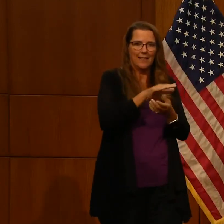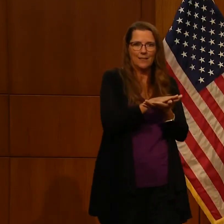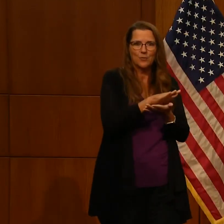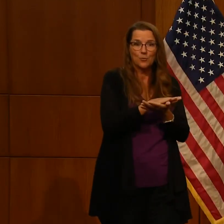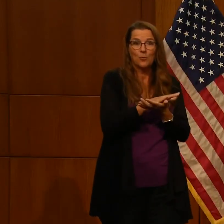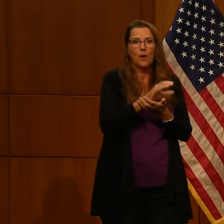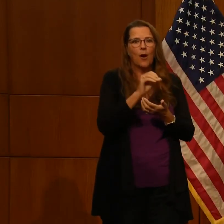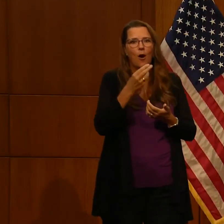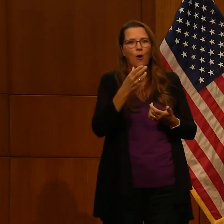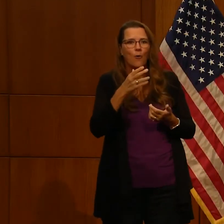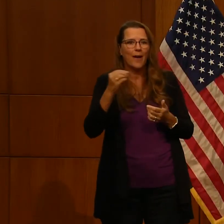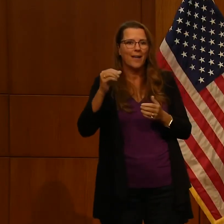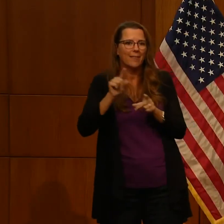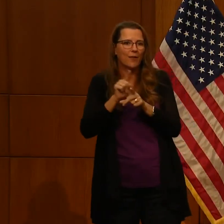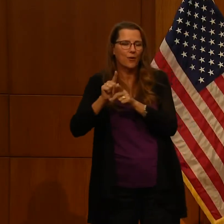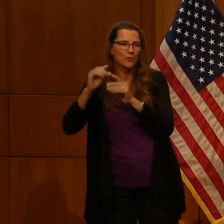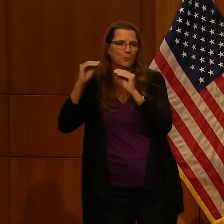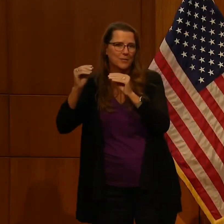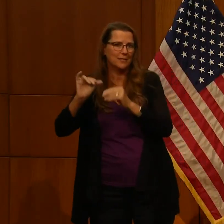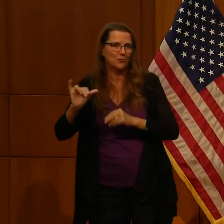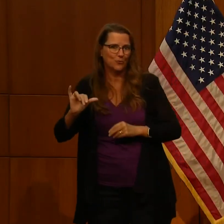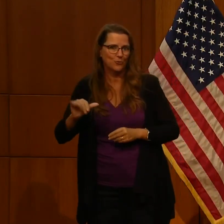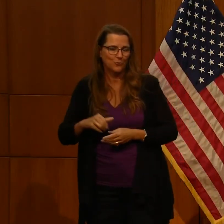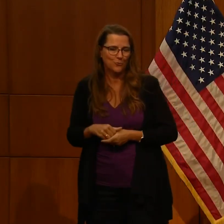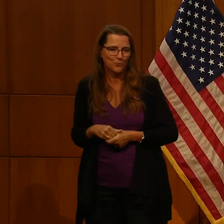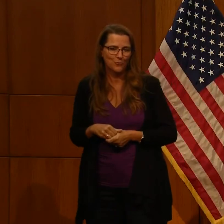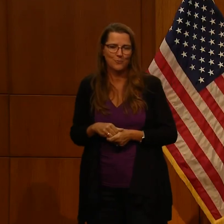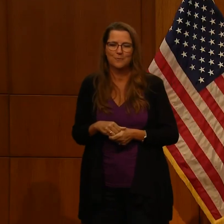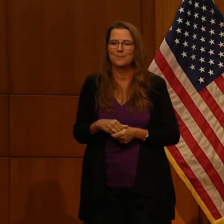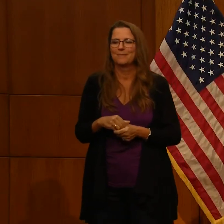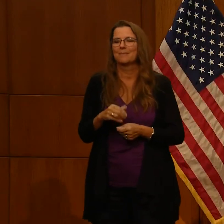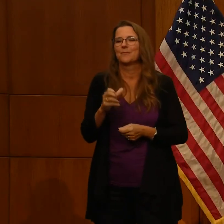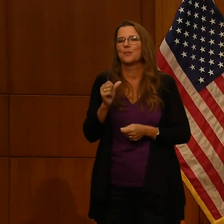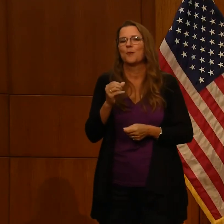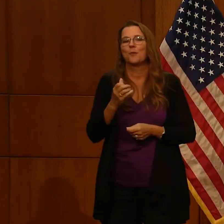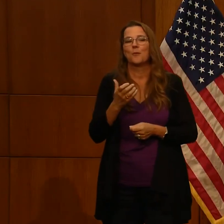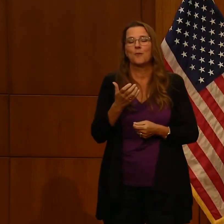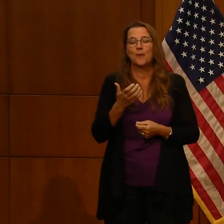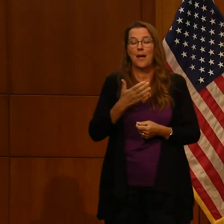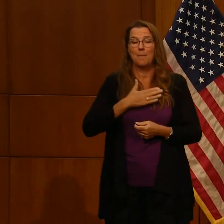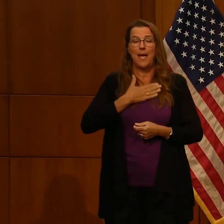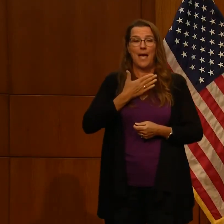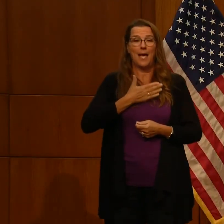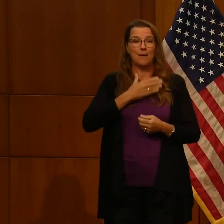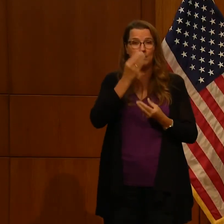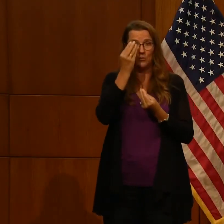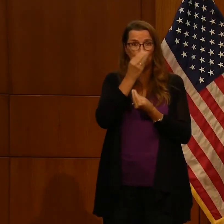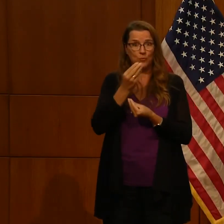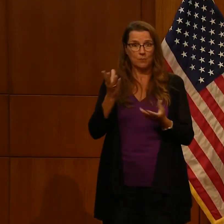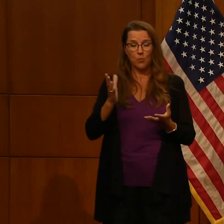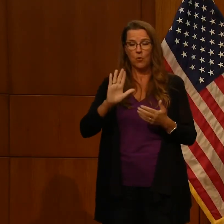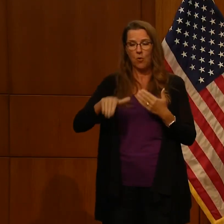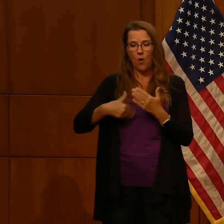ACTUALLY MAKE THEM WORK IN OUR SCHOOLS. AND OH, BY THE WAY,